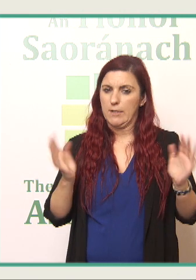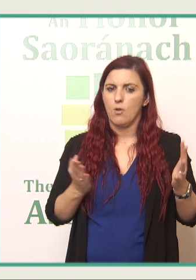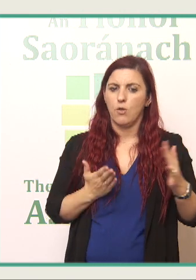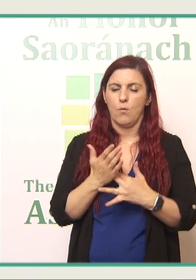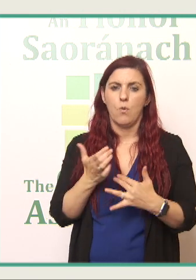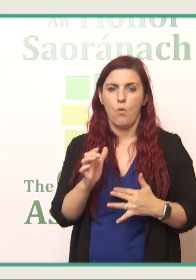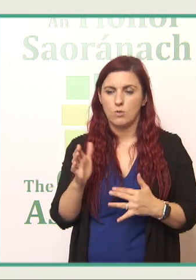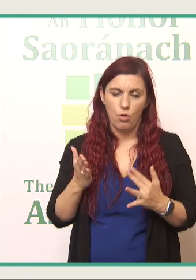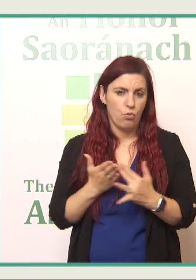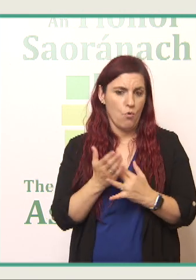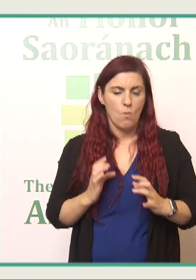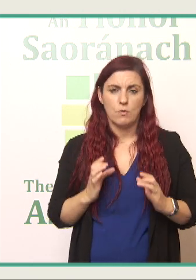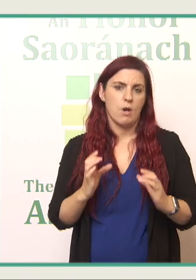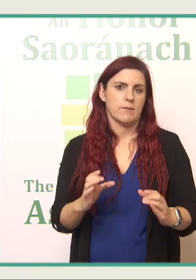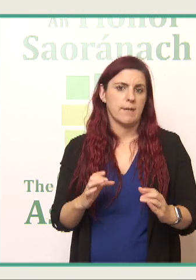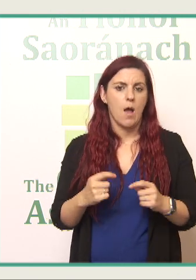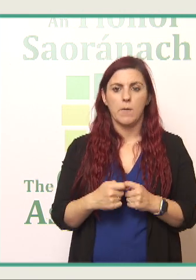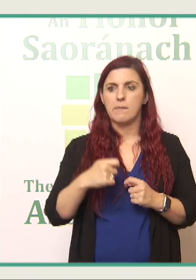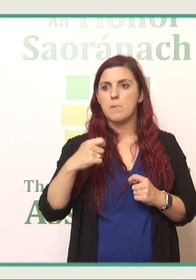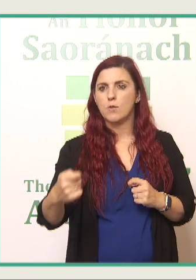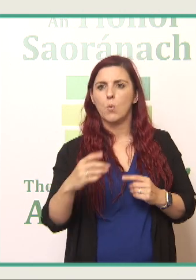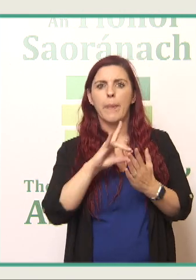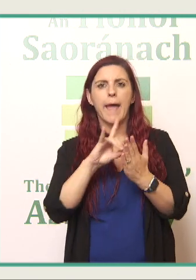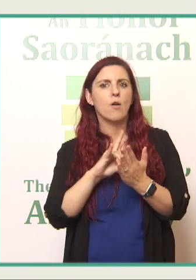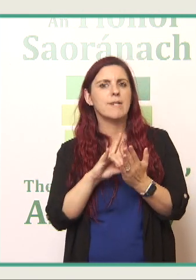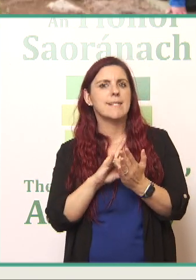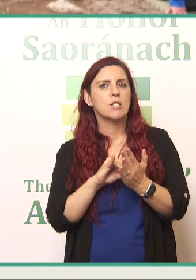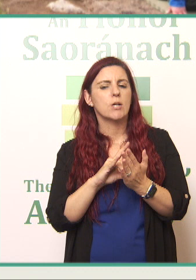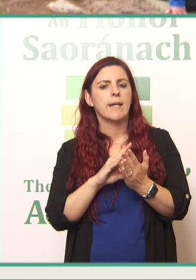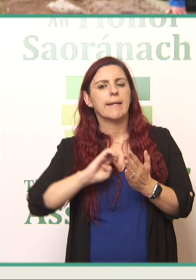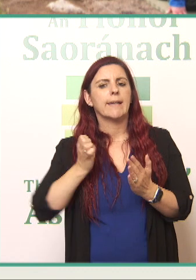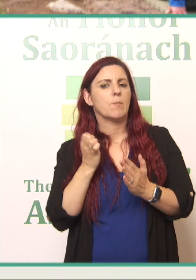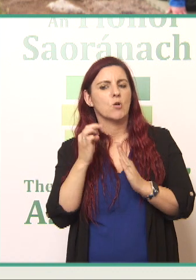charity and we've expanded that through the herds Keepers program with the Heritage Council we have